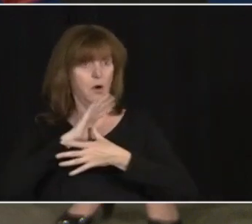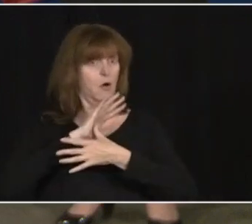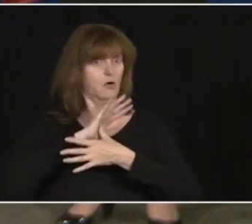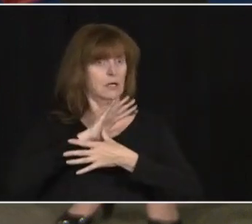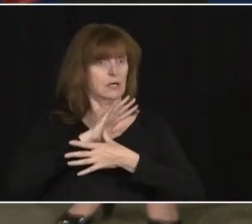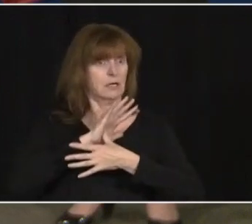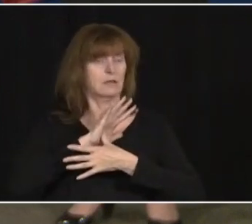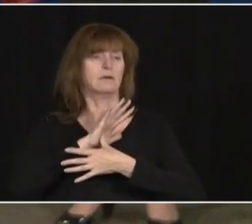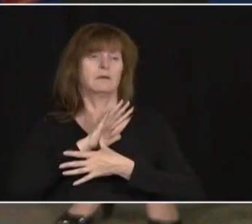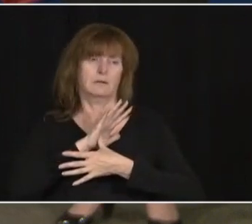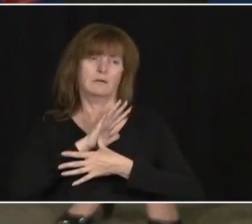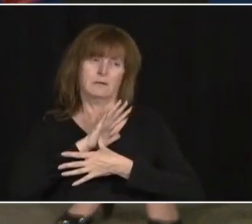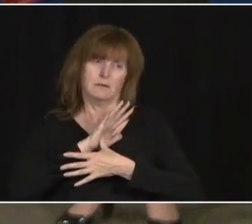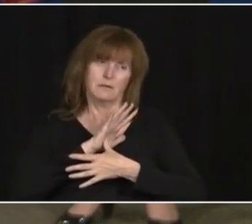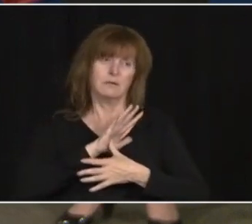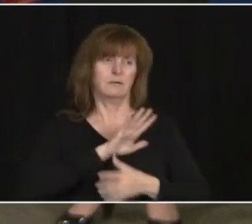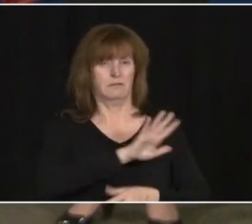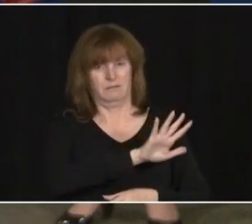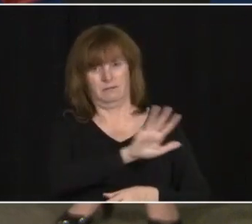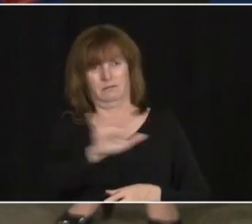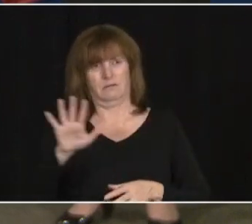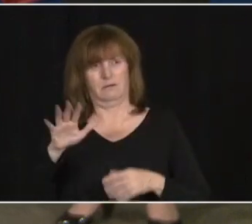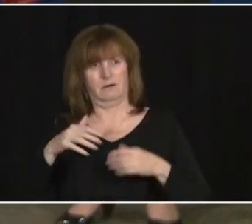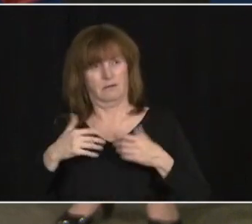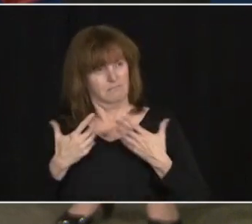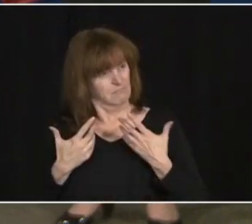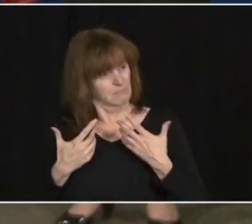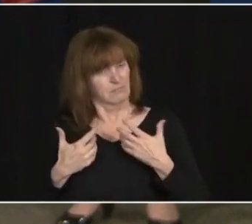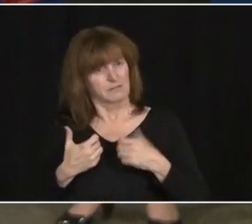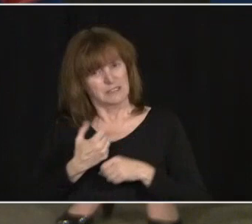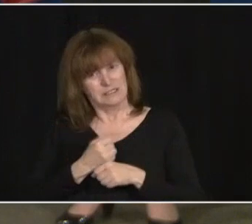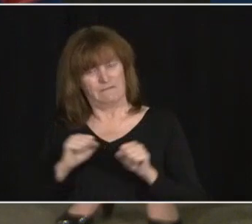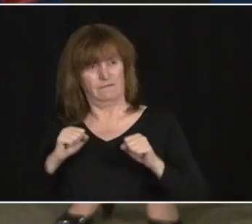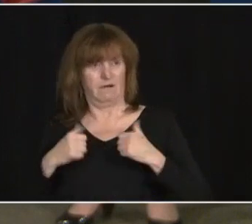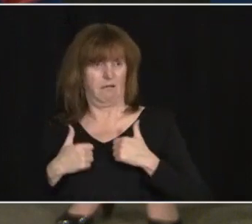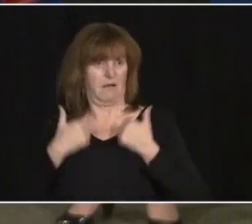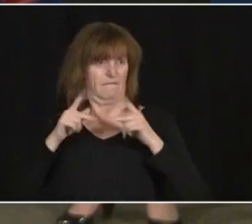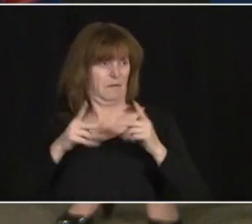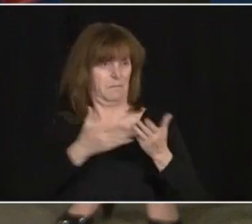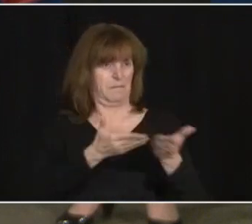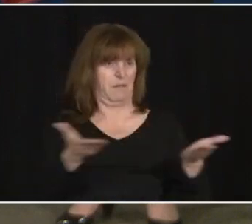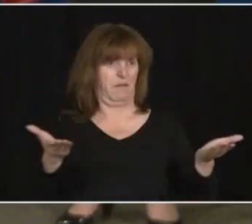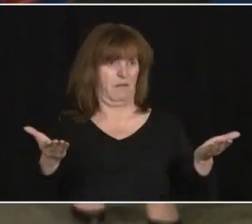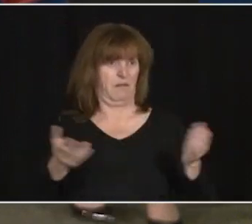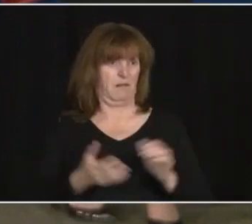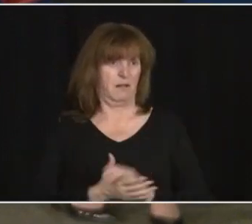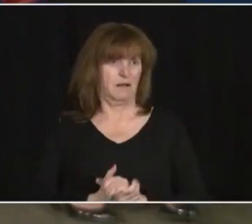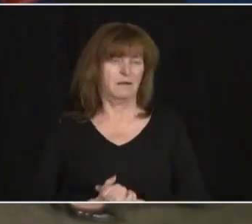one priority. My followup would be for Dr. Williams. A bit technical.